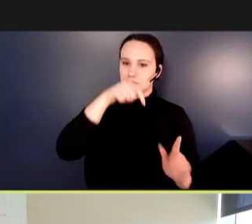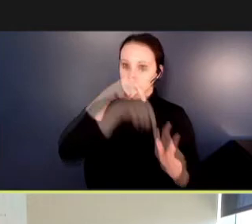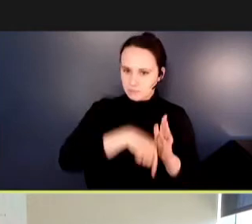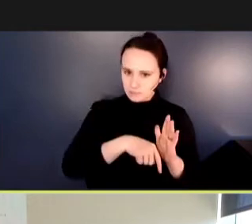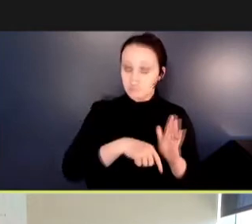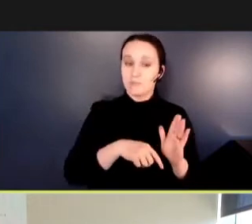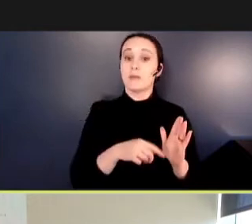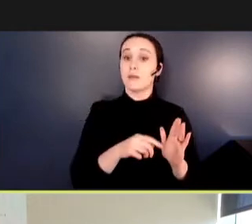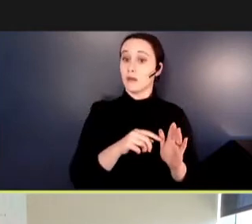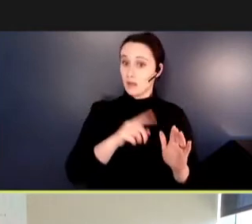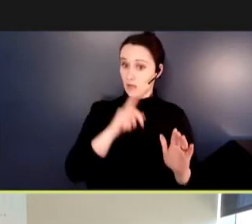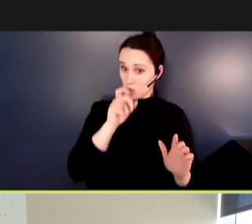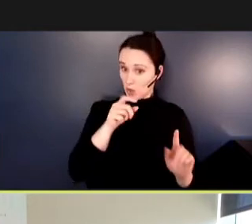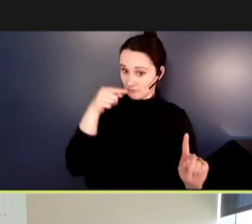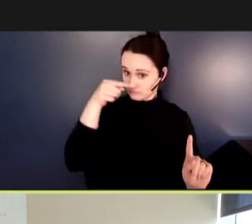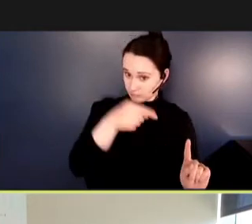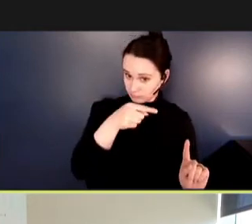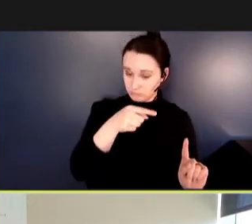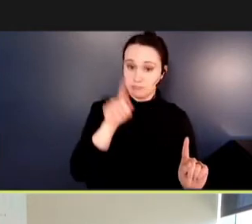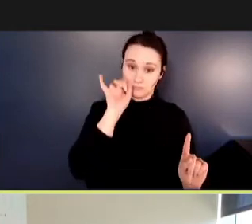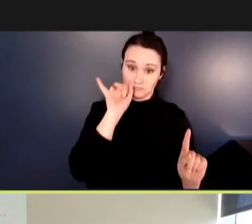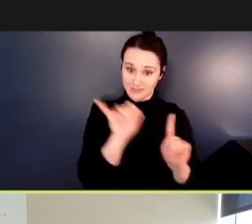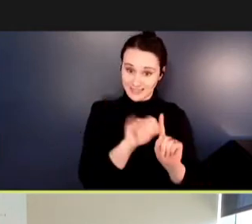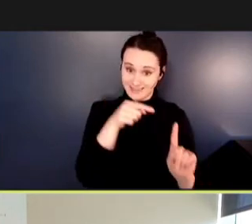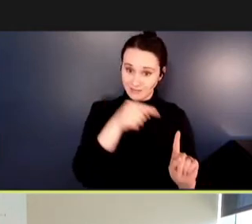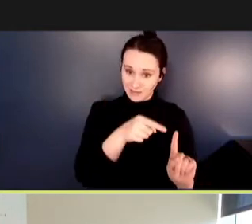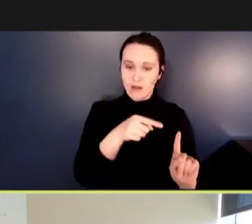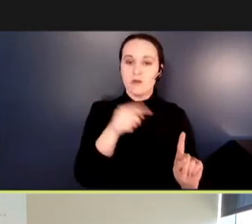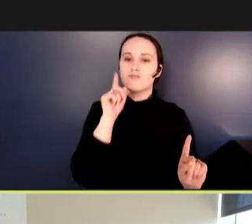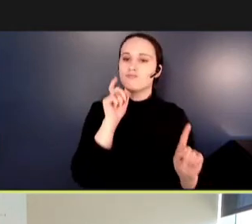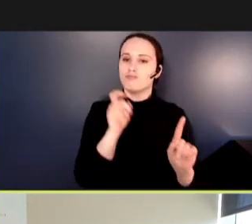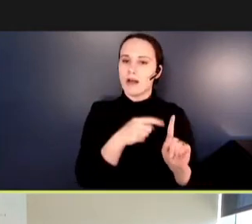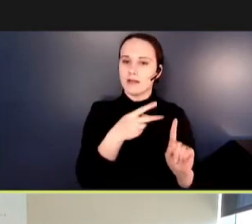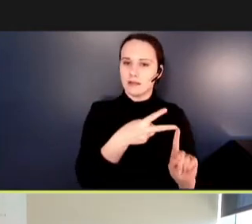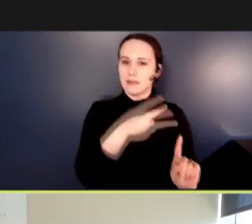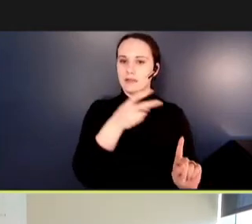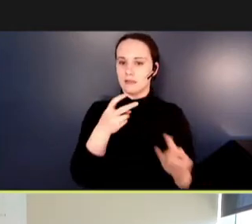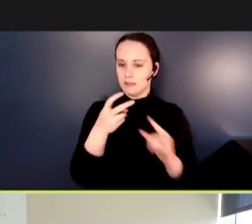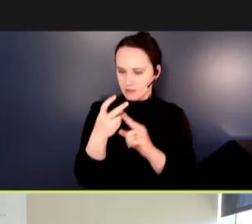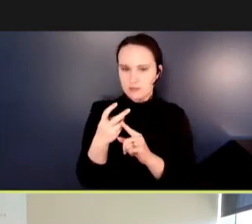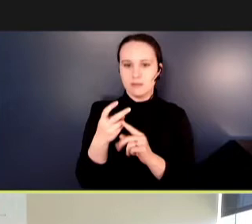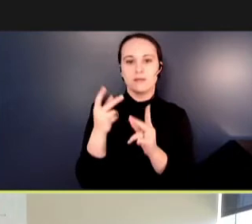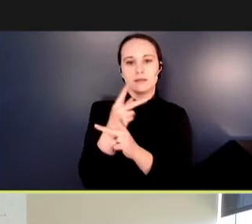our net is designed to recognize and down-select specific amino acid substitutions. In this case,